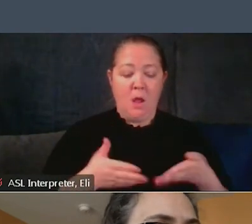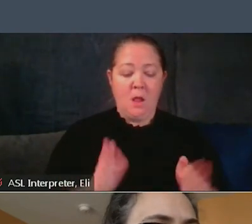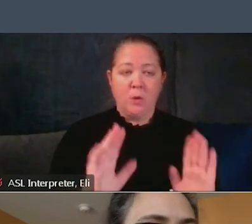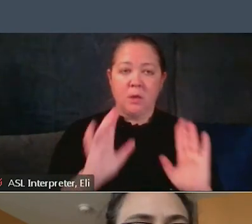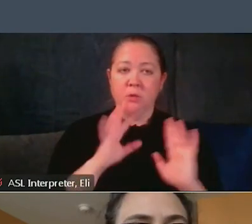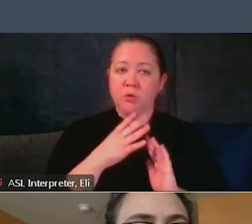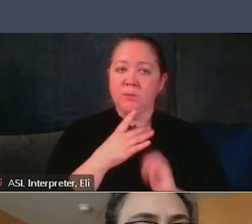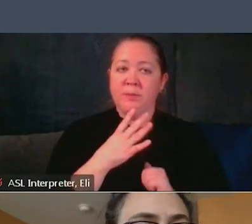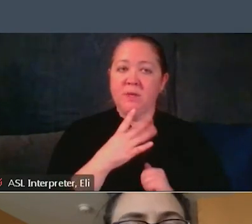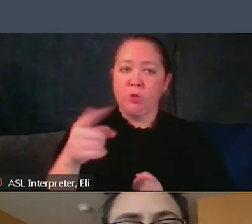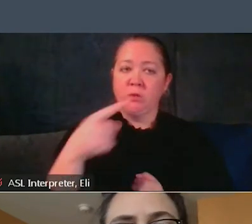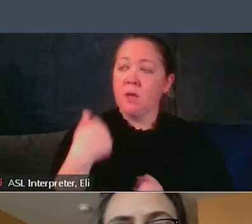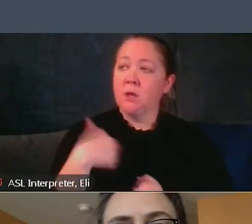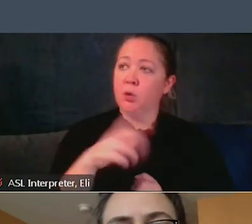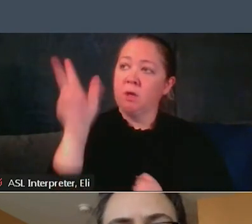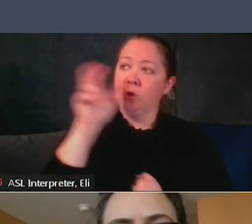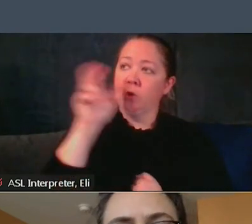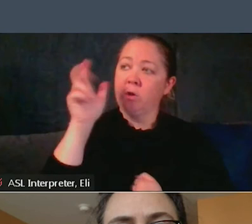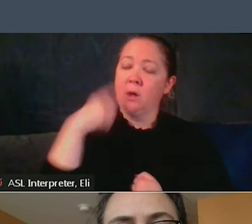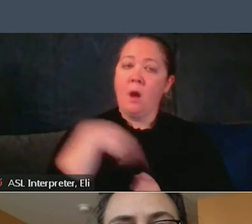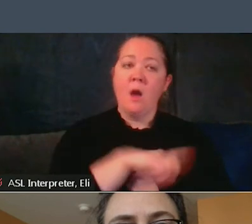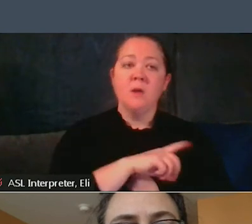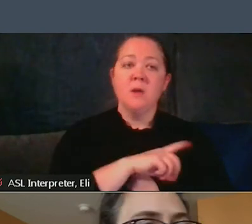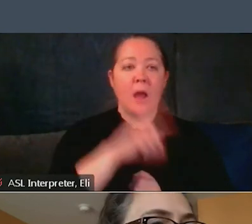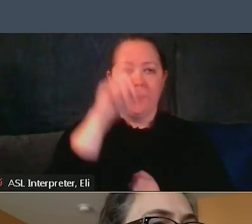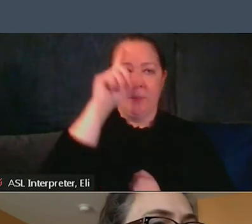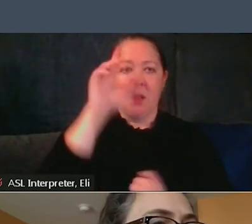I appreciate that. It's a very different tenor than the call we had on December 1st.